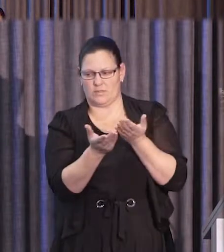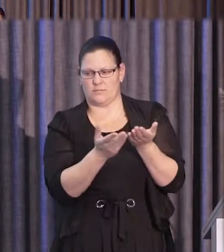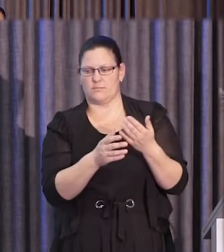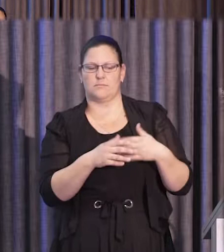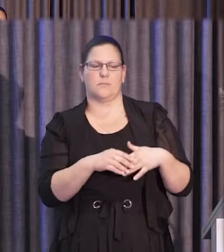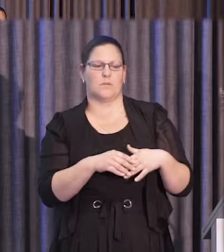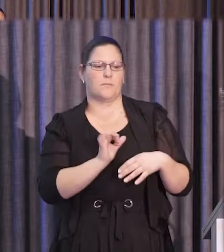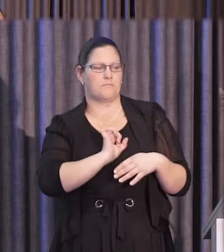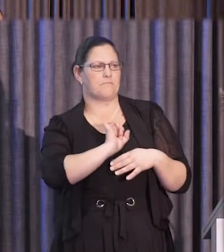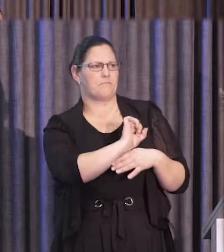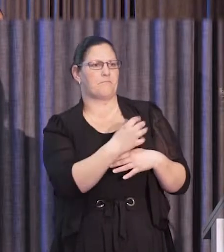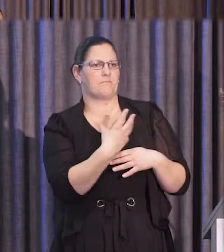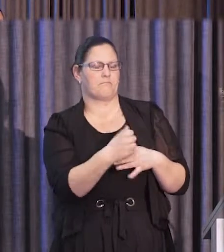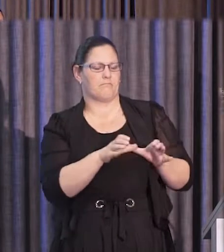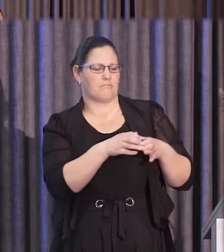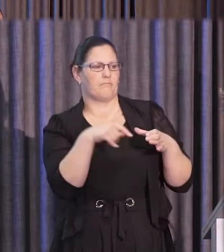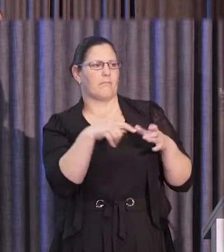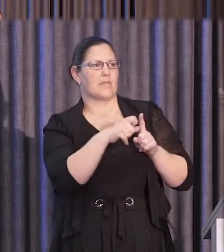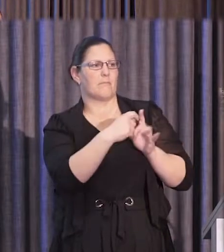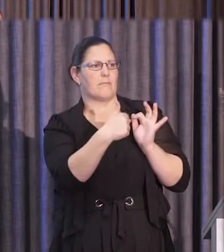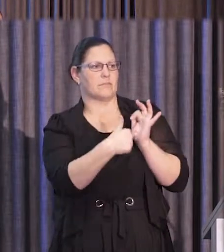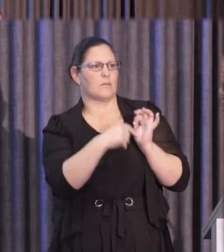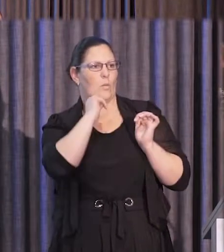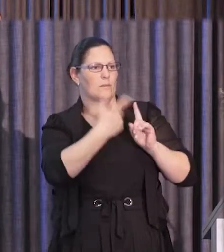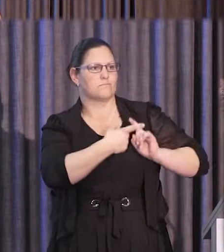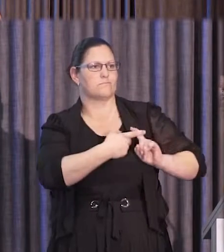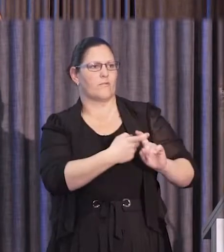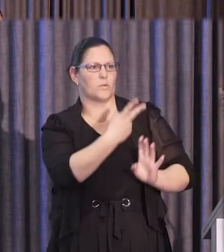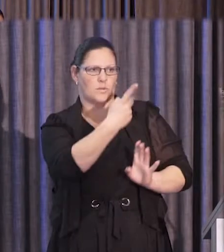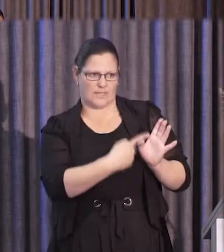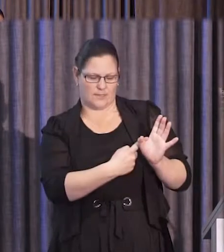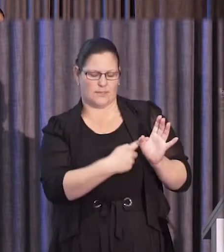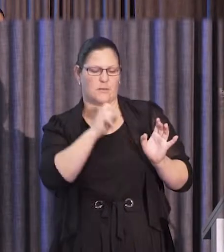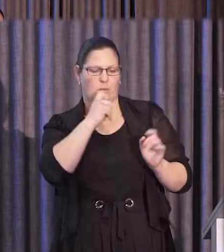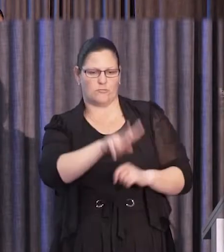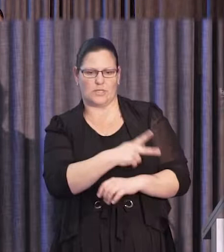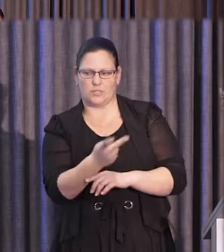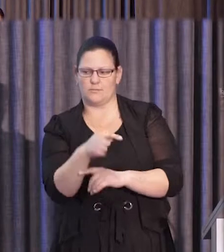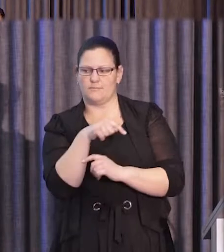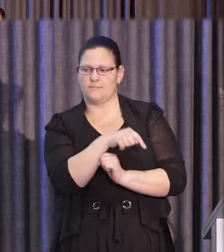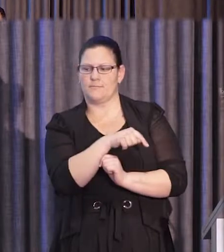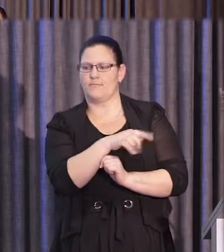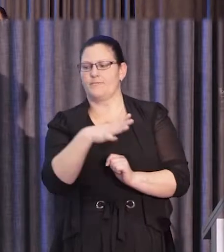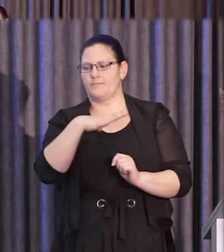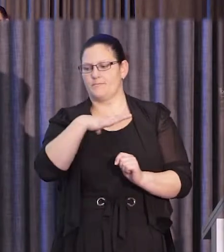that we're expecting to continue for another two years, are to steward the transition of WA services